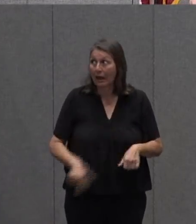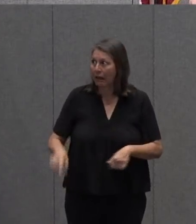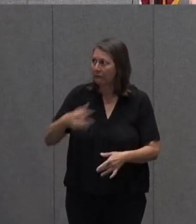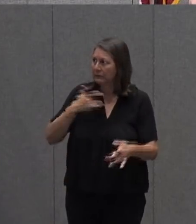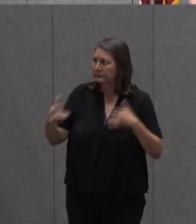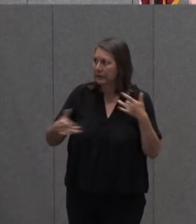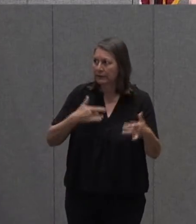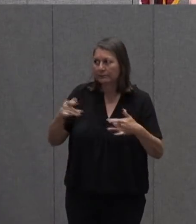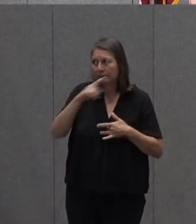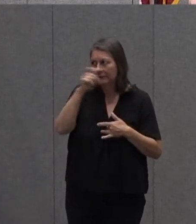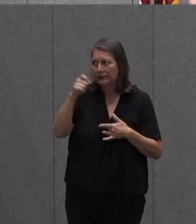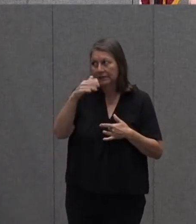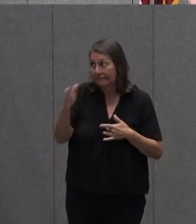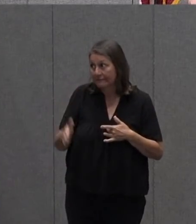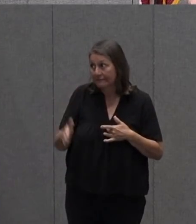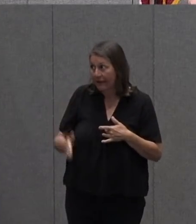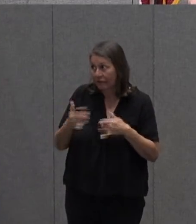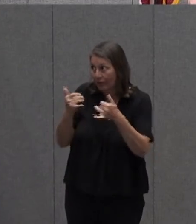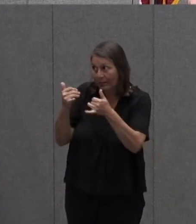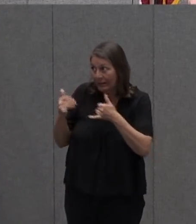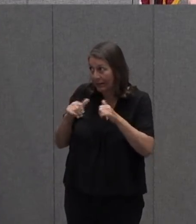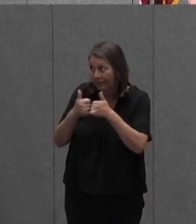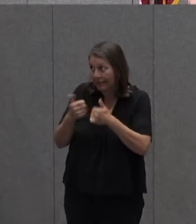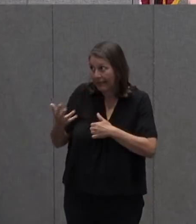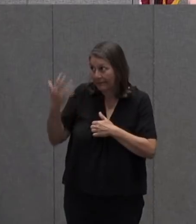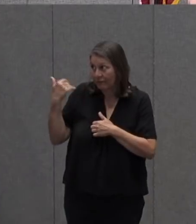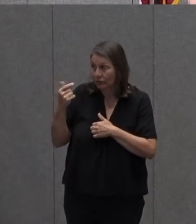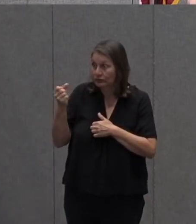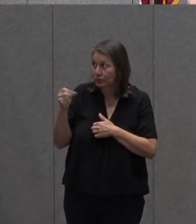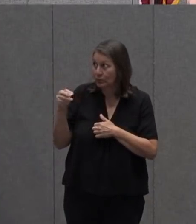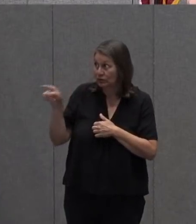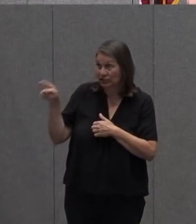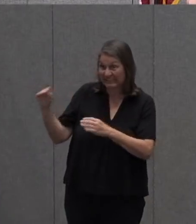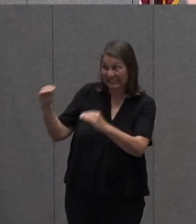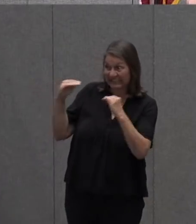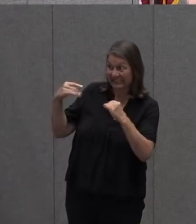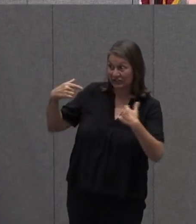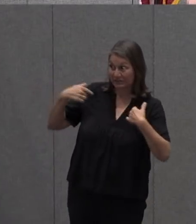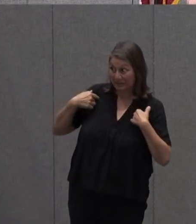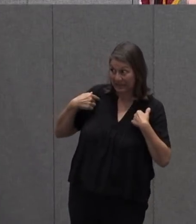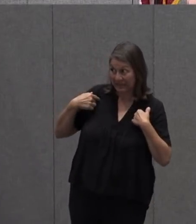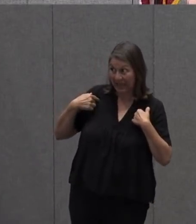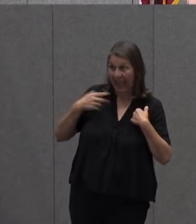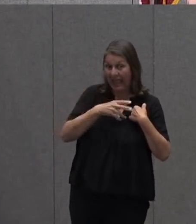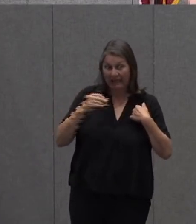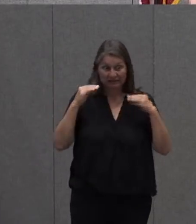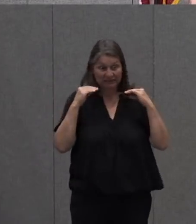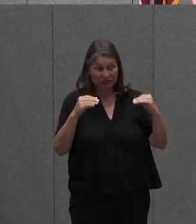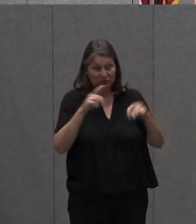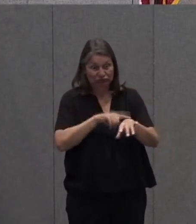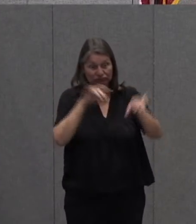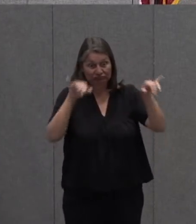played this game before, so Miss Kathy's gonna teach me how to play it while she's teaching you how to play it. Oh, this is gonna be great.